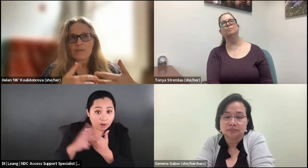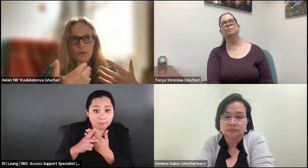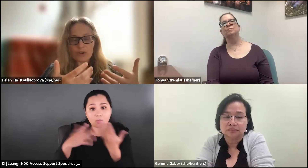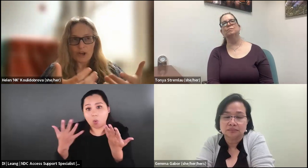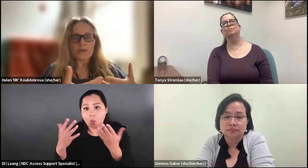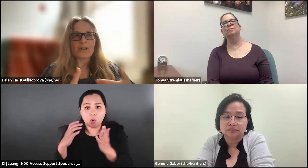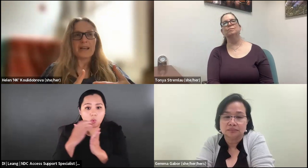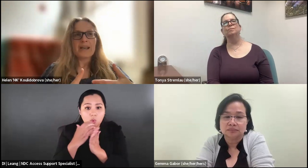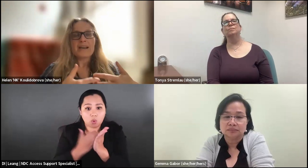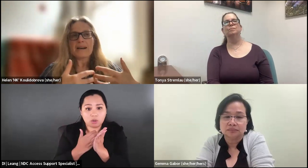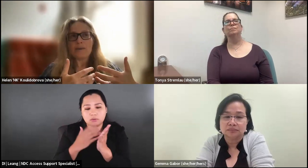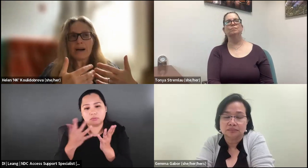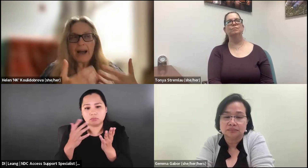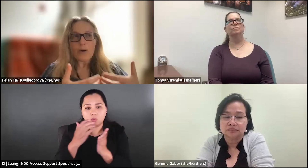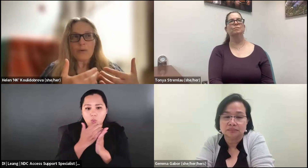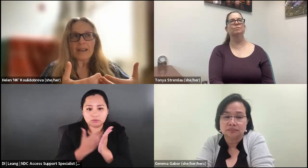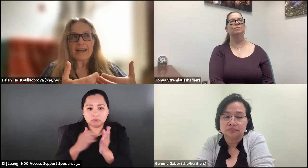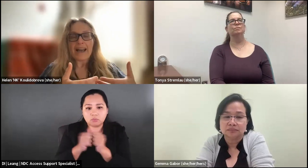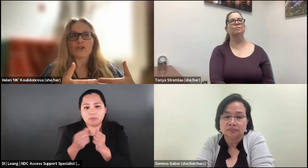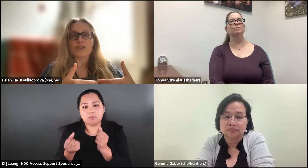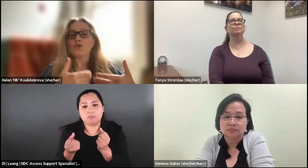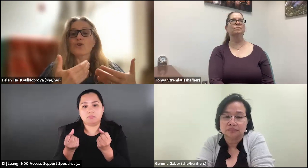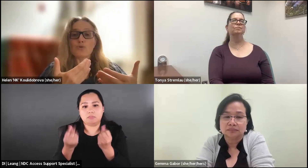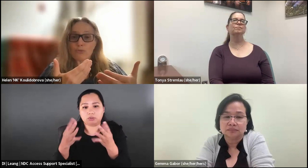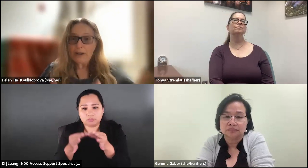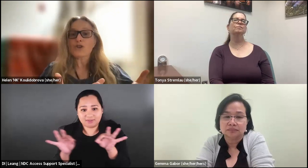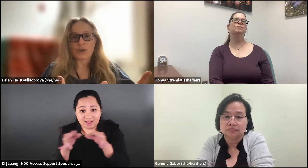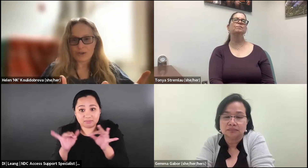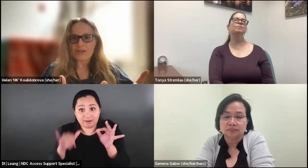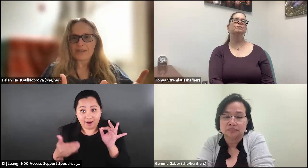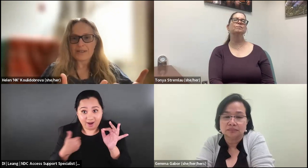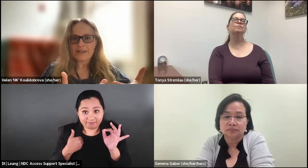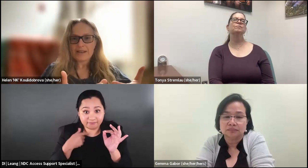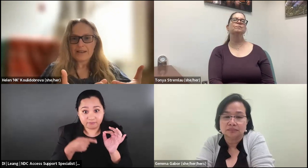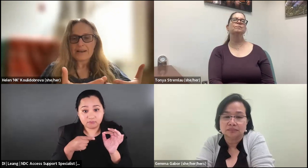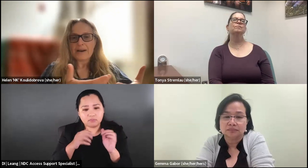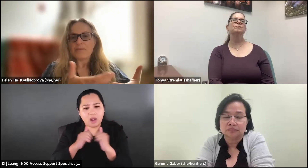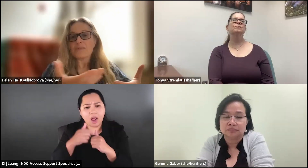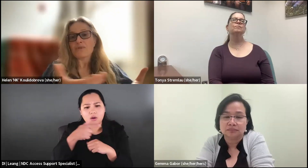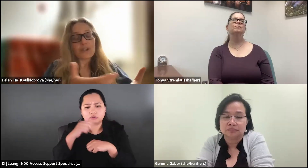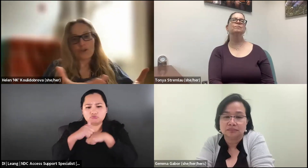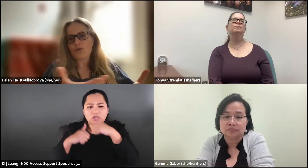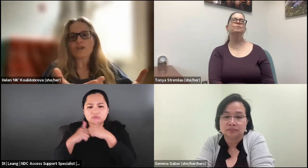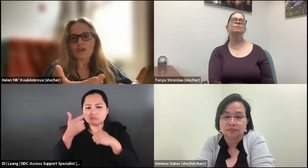more generally, how it actually structures such instruction,